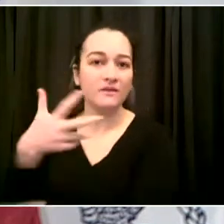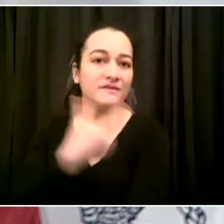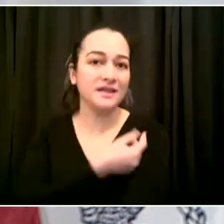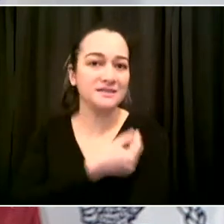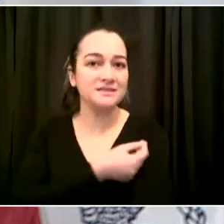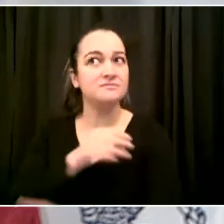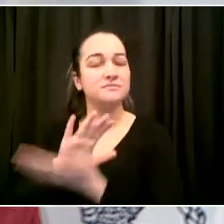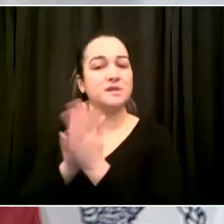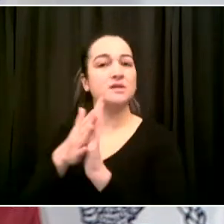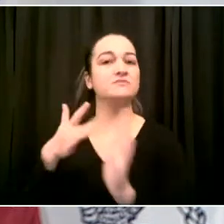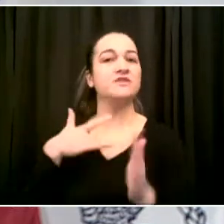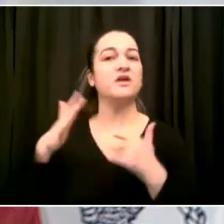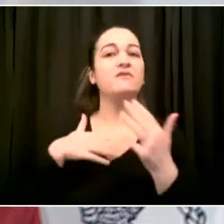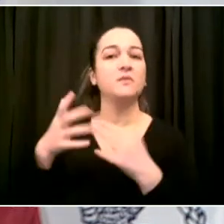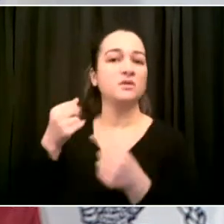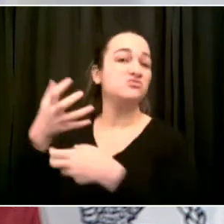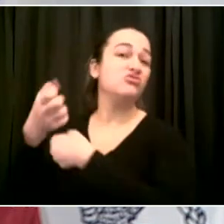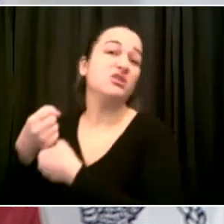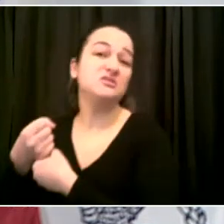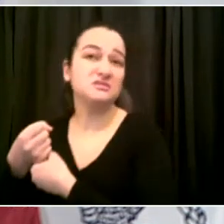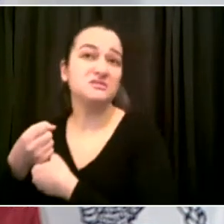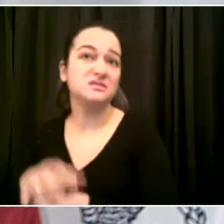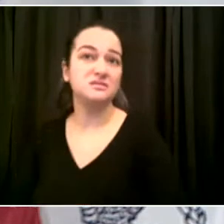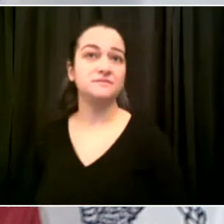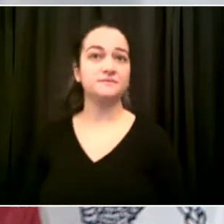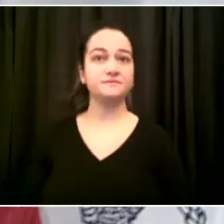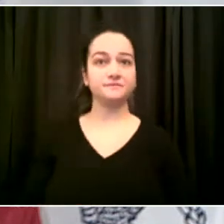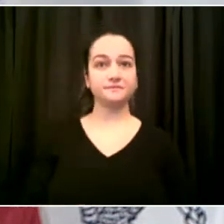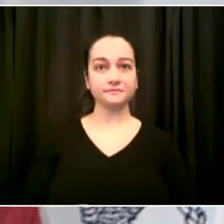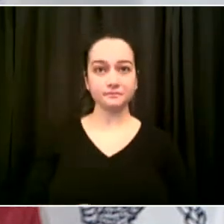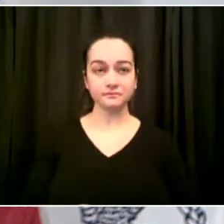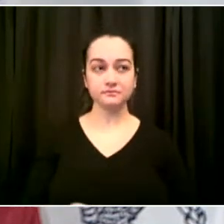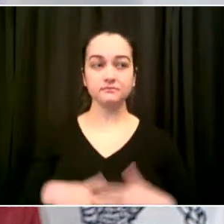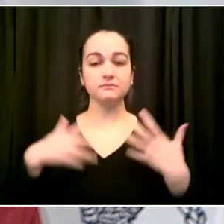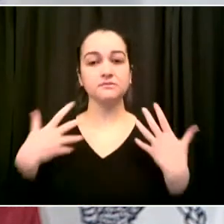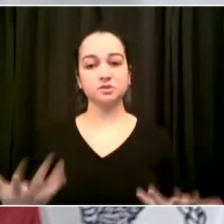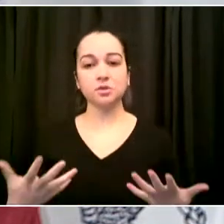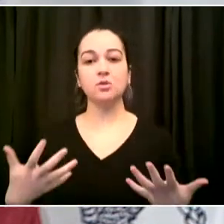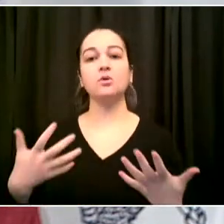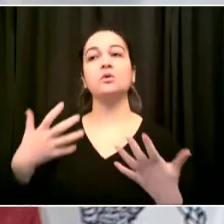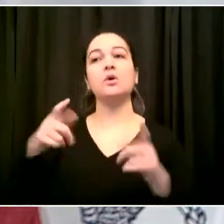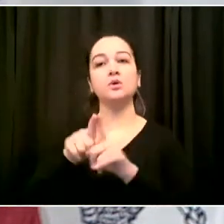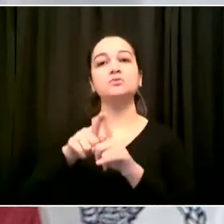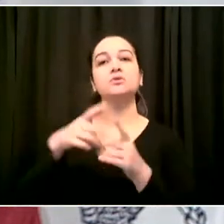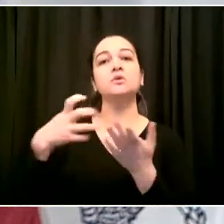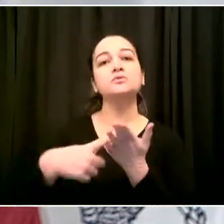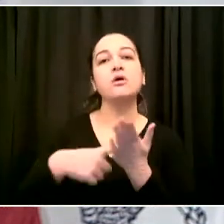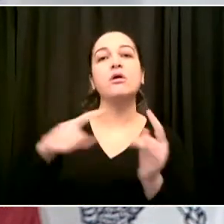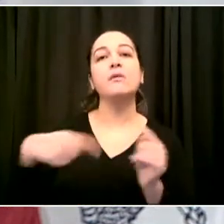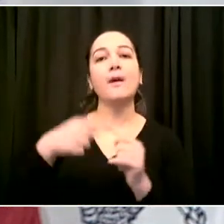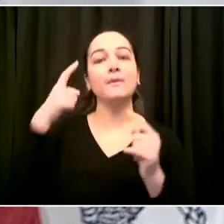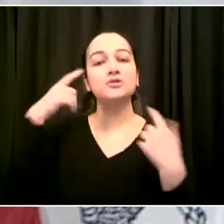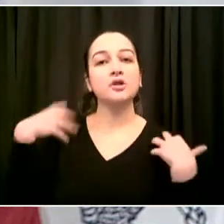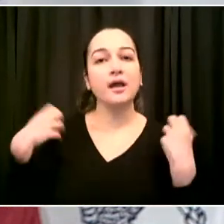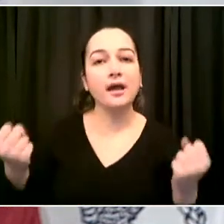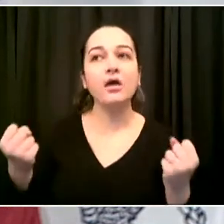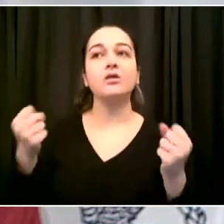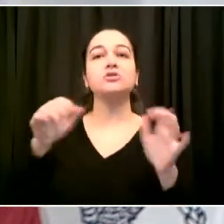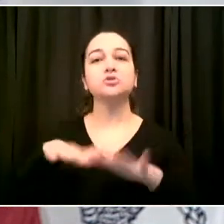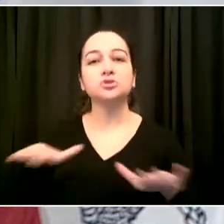ADMINISTRATION ON A HOST OF SITUATIONS, MENTAL HEALTH, GETTING PARENTS